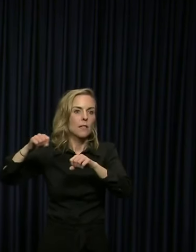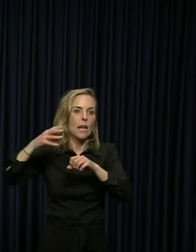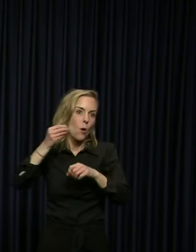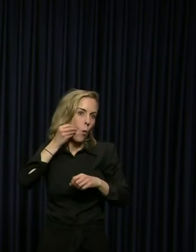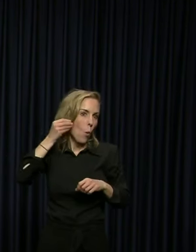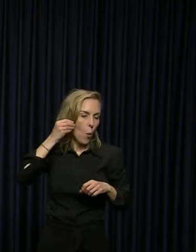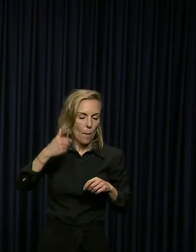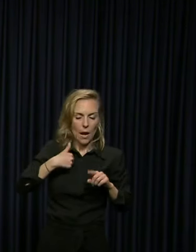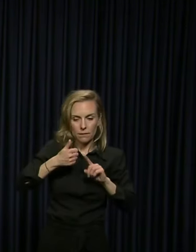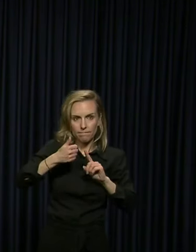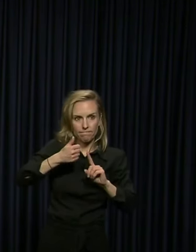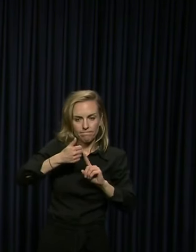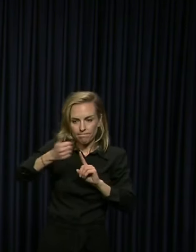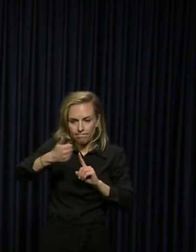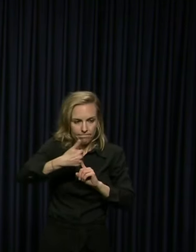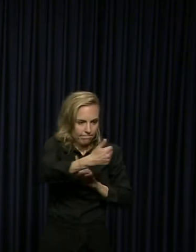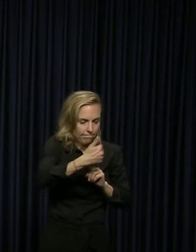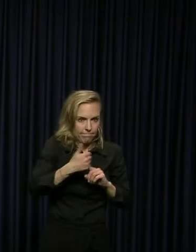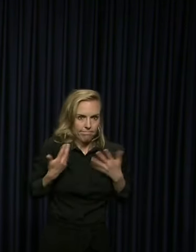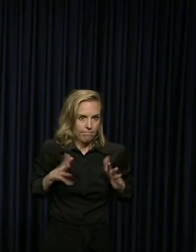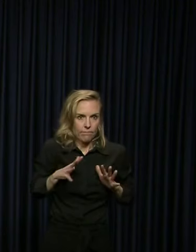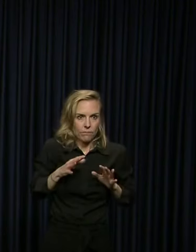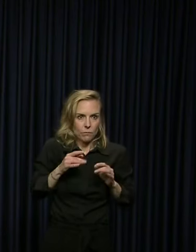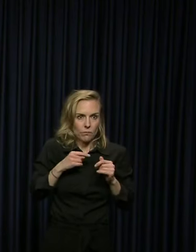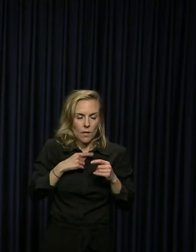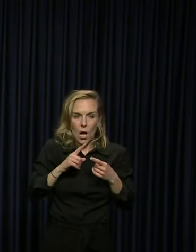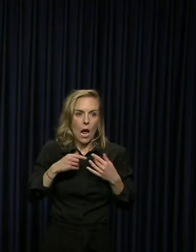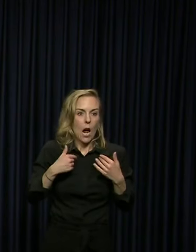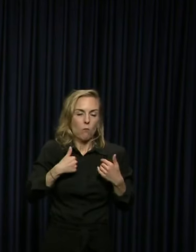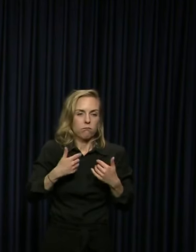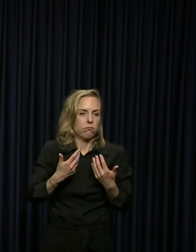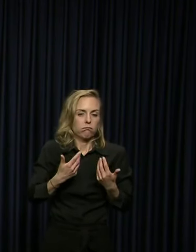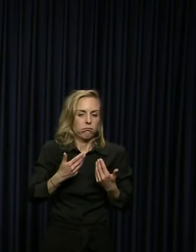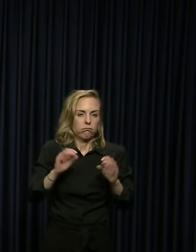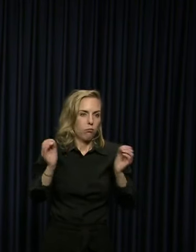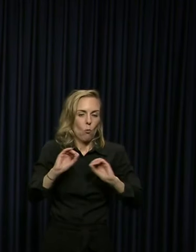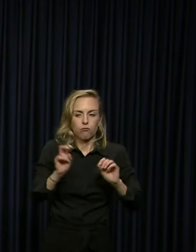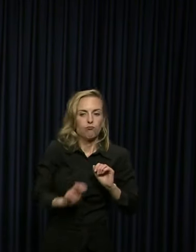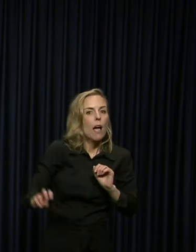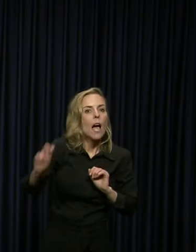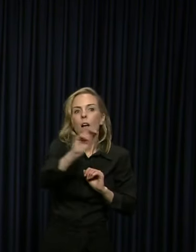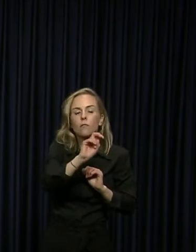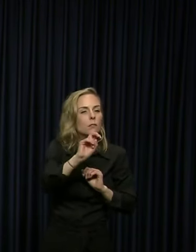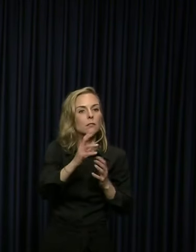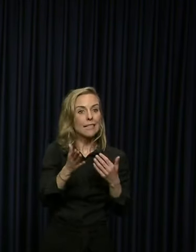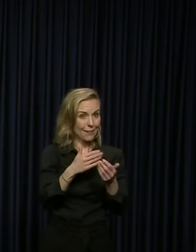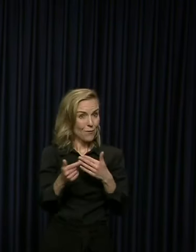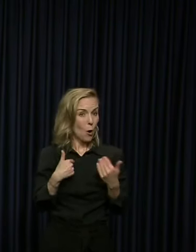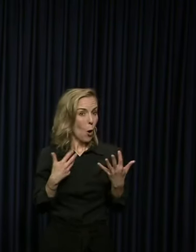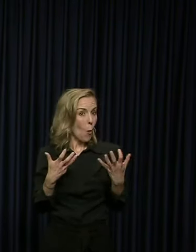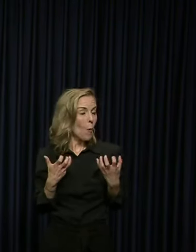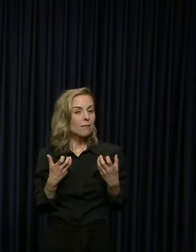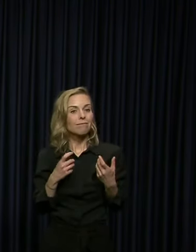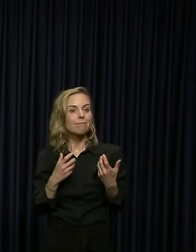MAKING FACE SHIELDS RIGHT NOW. BUT WHAT'LL HAPPEN IS EITHER THE VENDOR, WHO WAS SUPPOSED TO BE